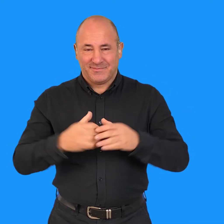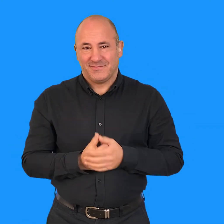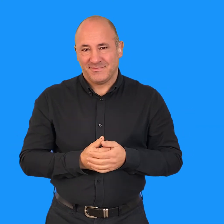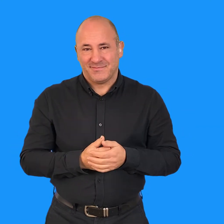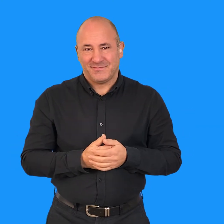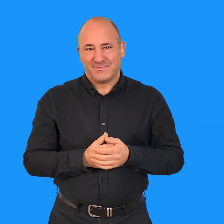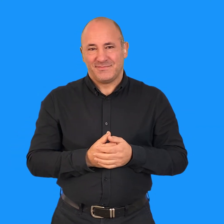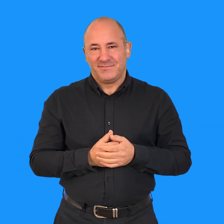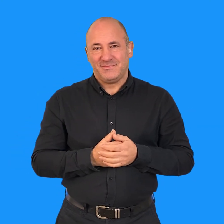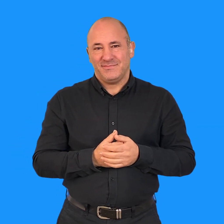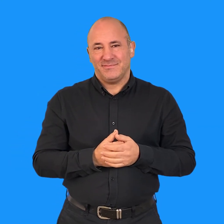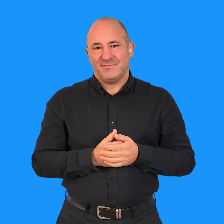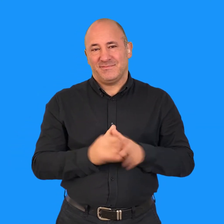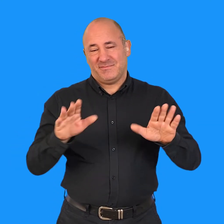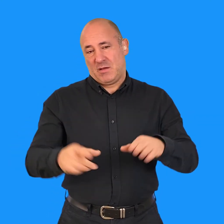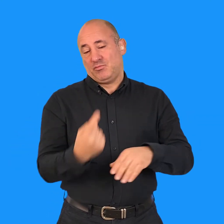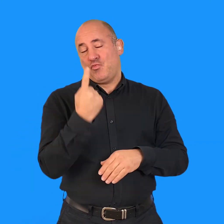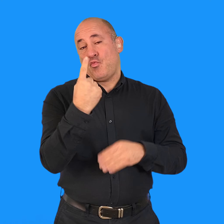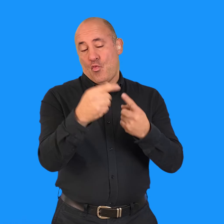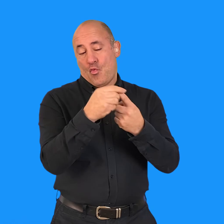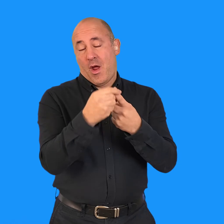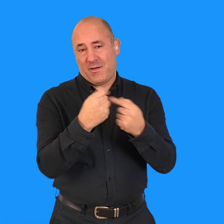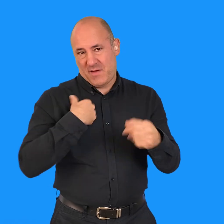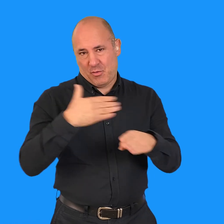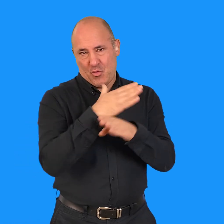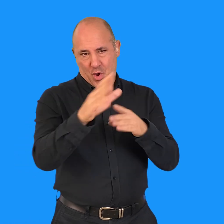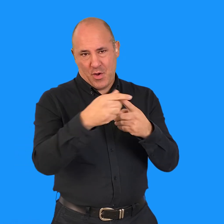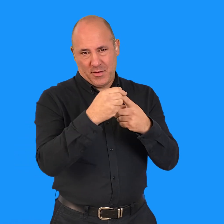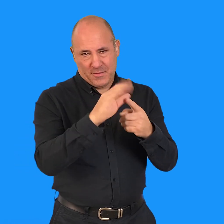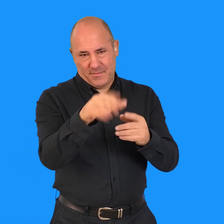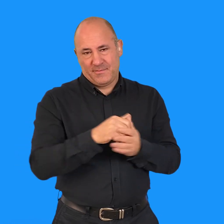disabled, neurodiverse artists here in Northern Ireland. So that's one element of it.